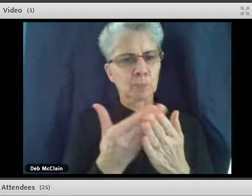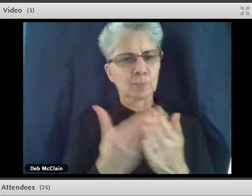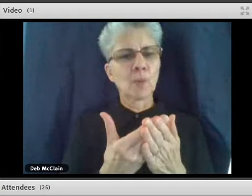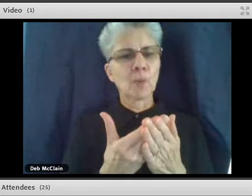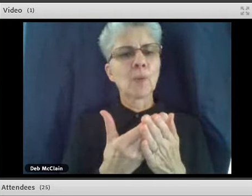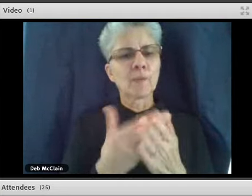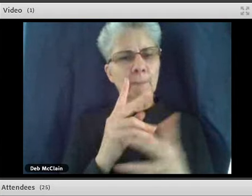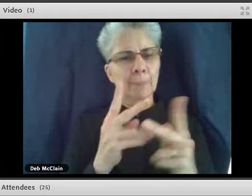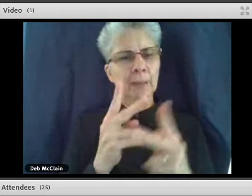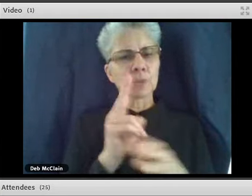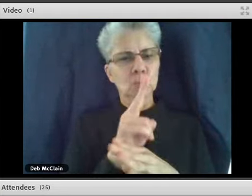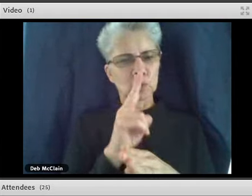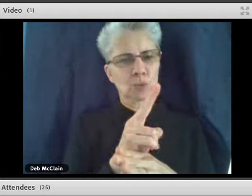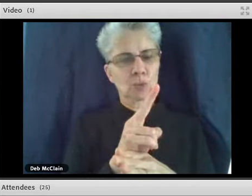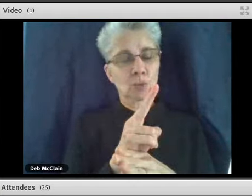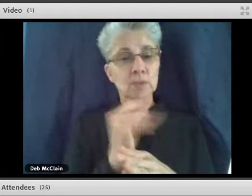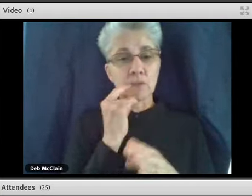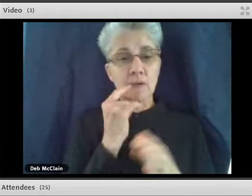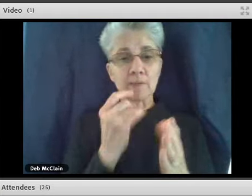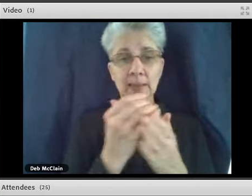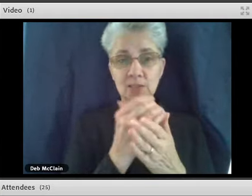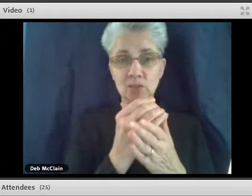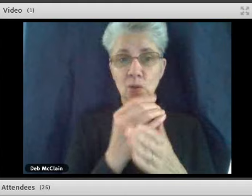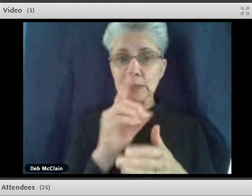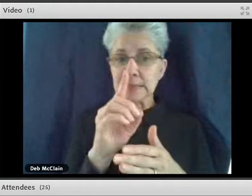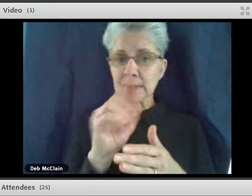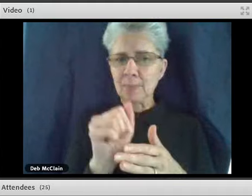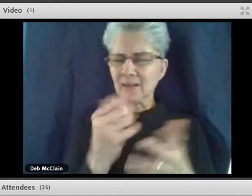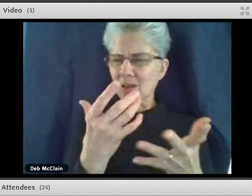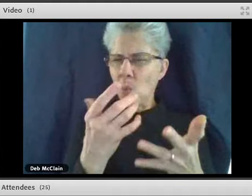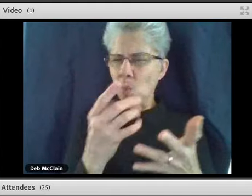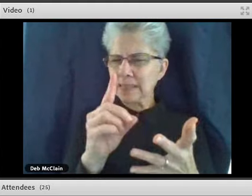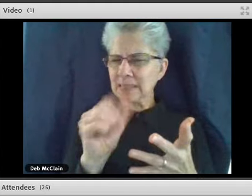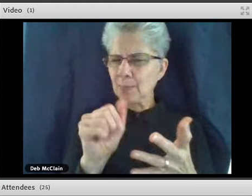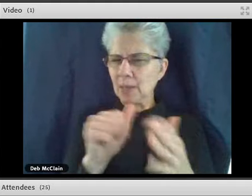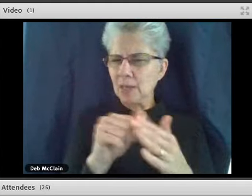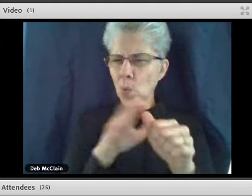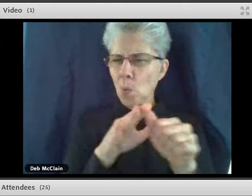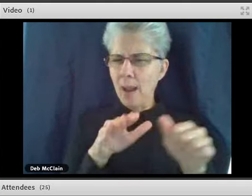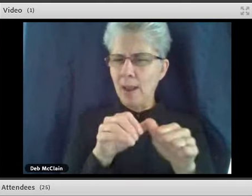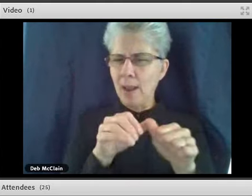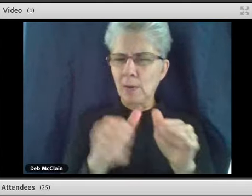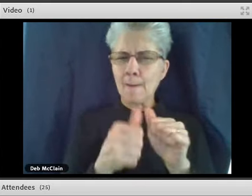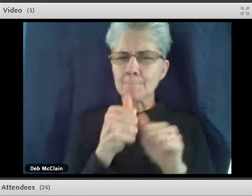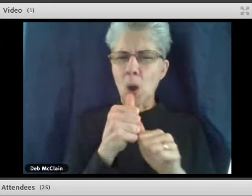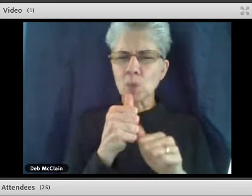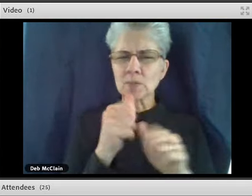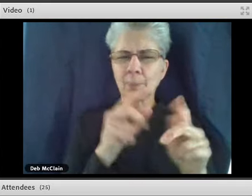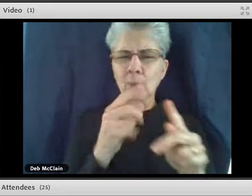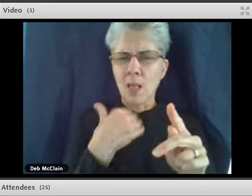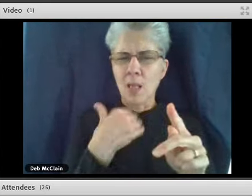Building that patron profile. And also thinking about your collection. If you're going to have a collection of disability resources,